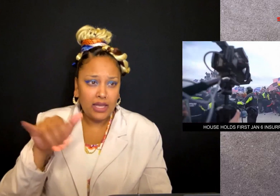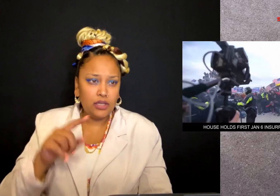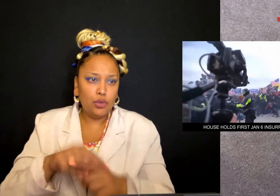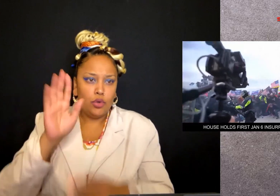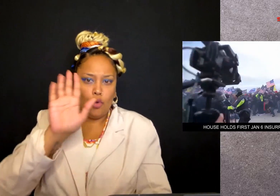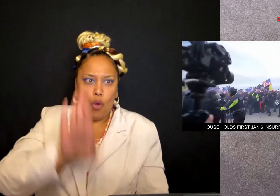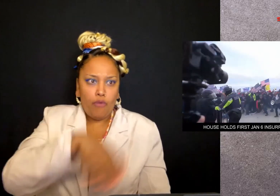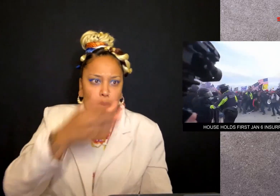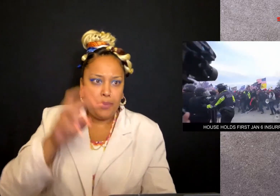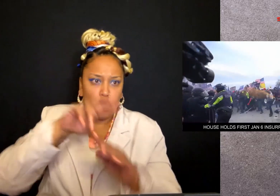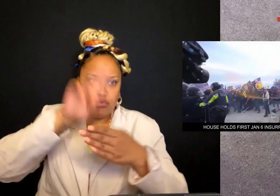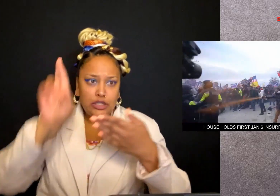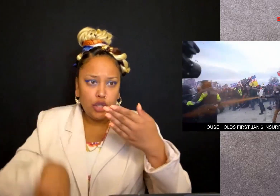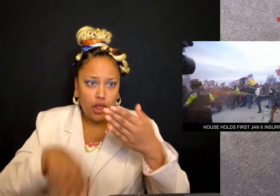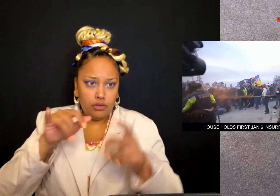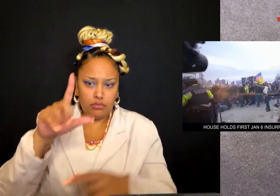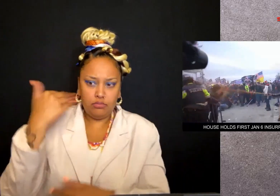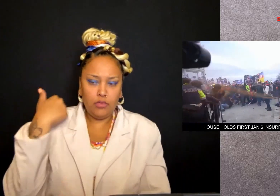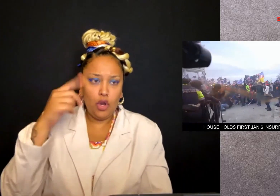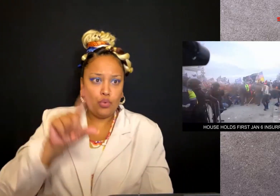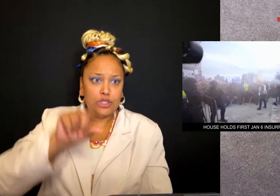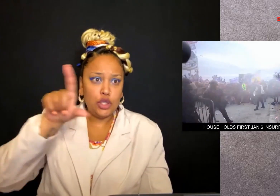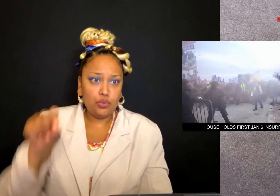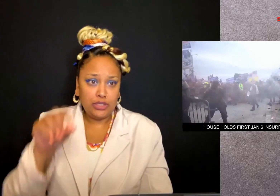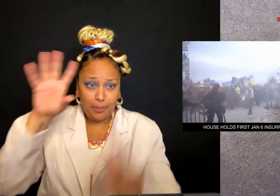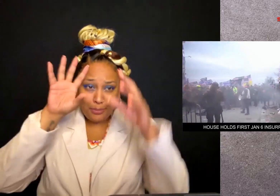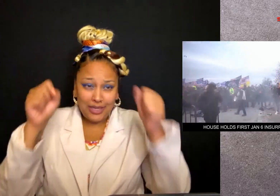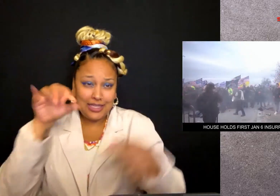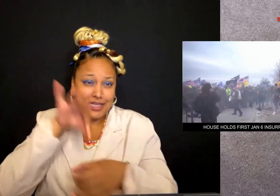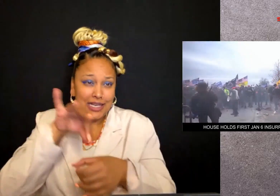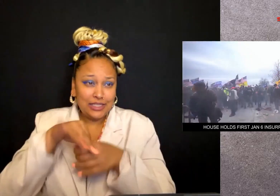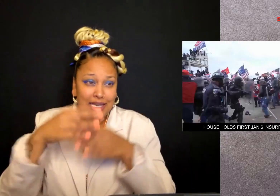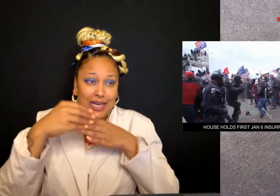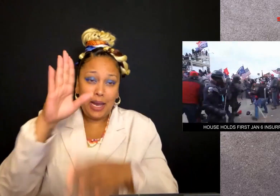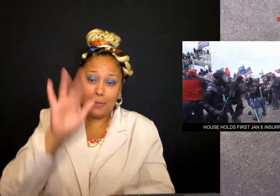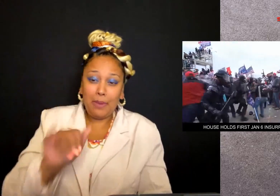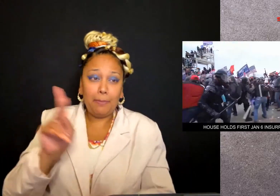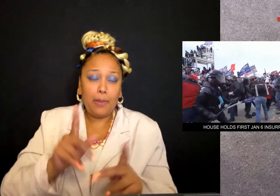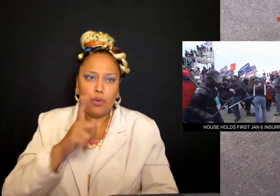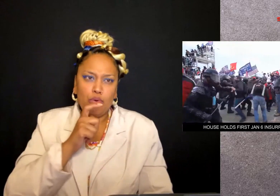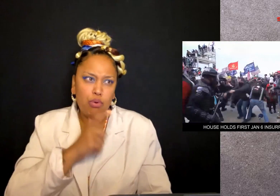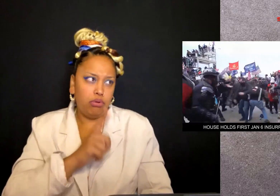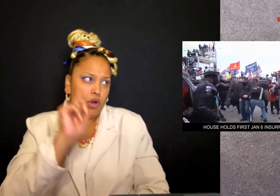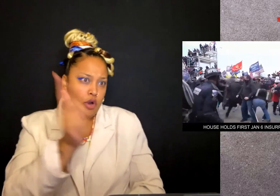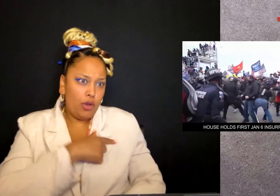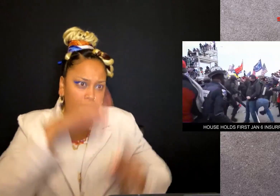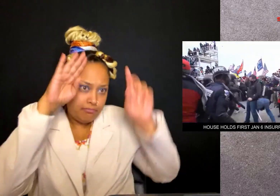the hearing will detail the month long conspiracy to overturn the results of the